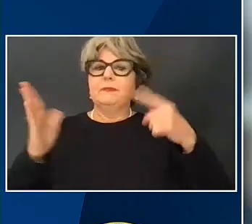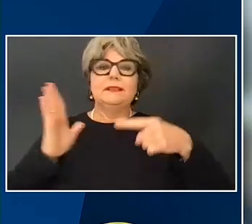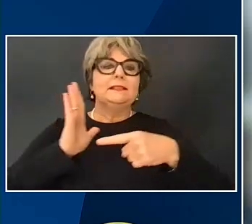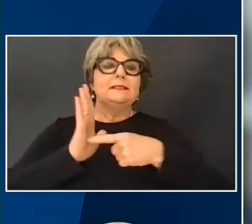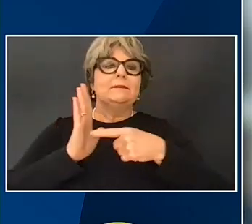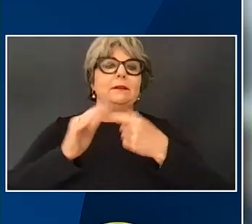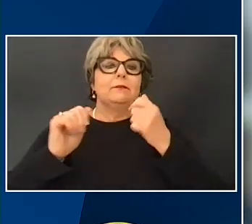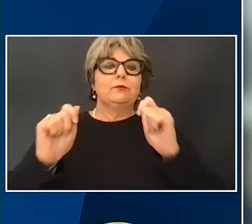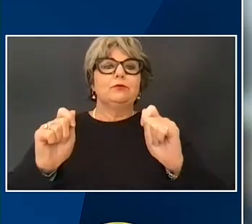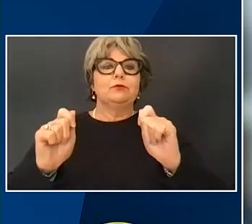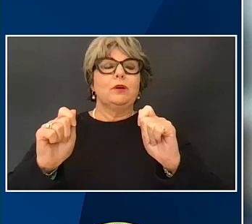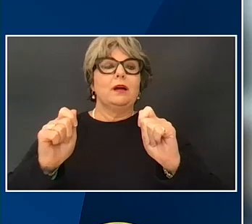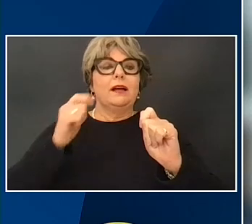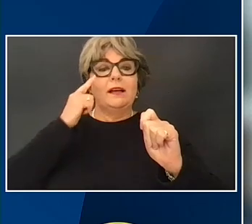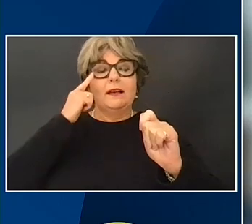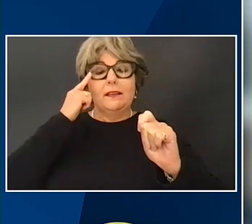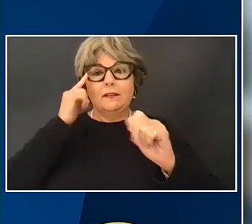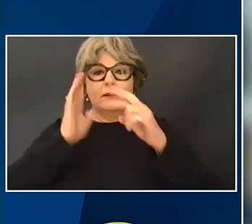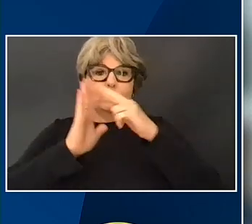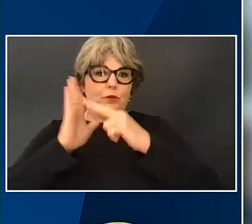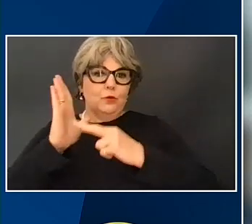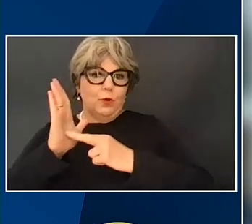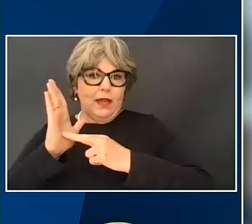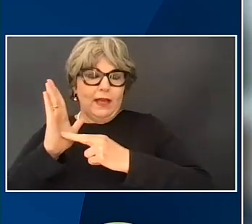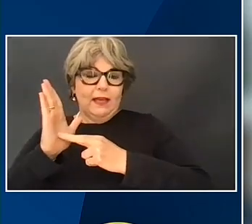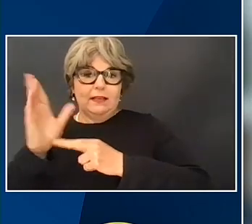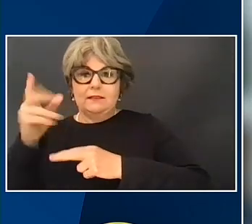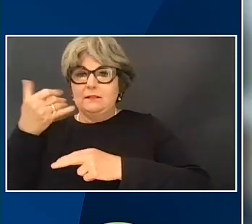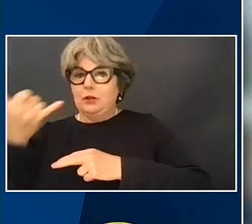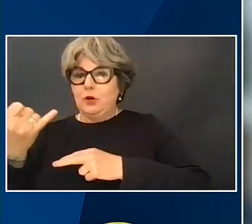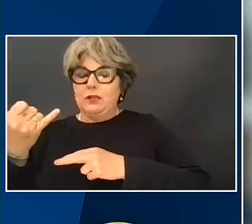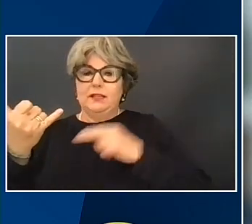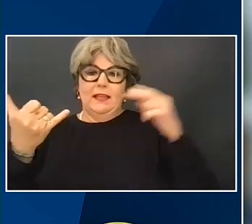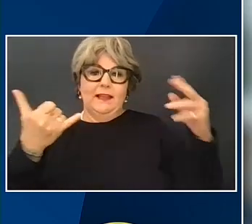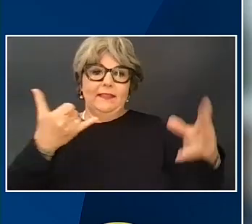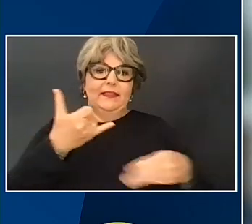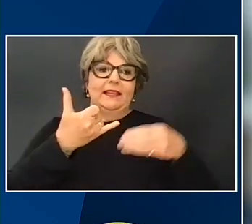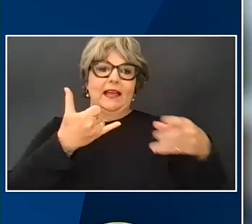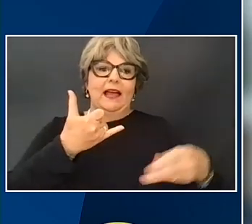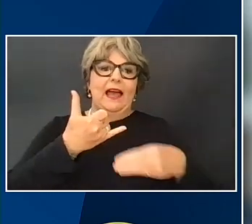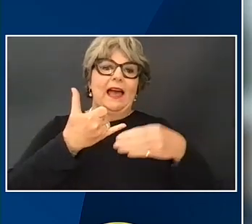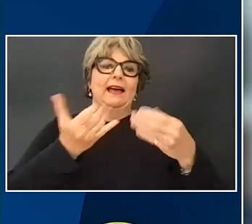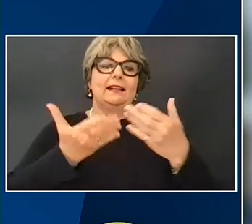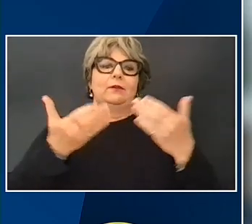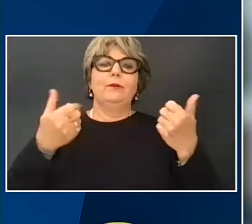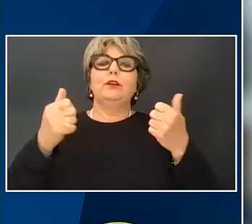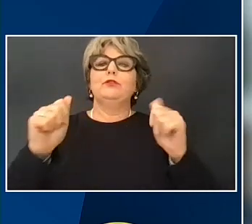the existing regulations and then plugging things in. So we can try to move that around and make it clearer.